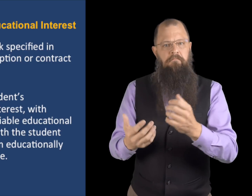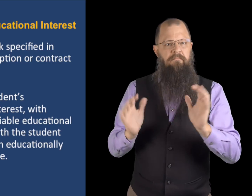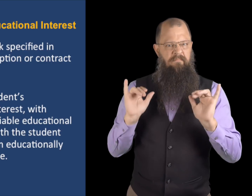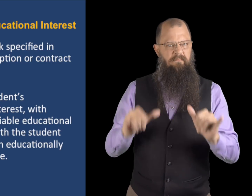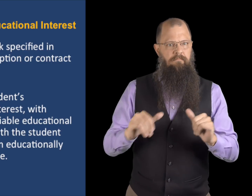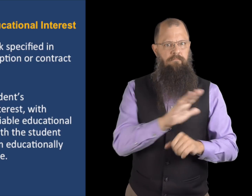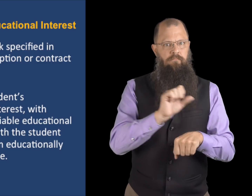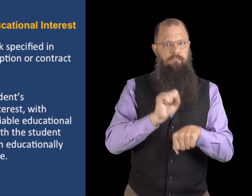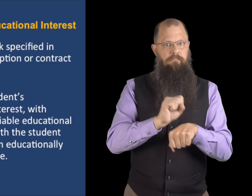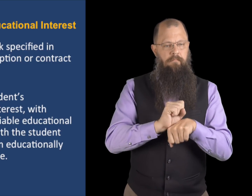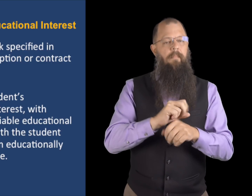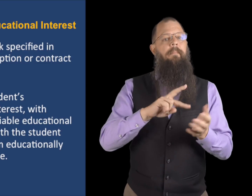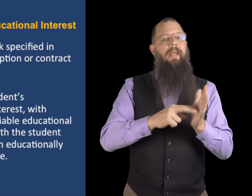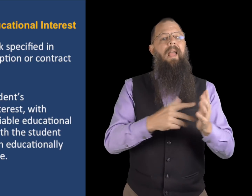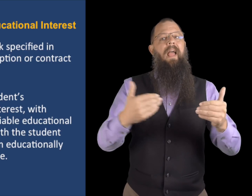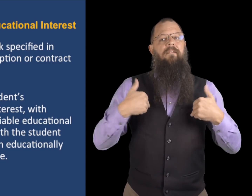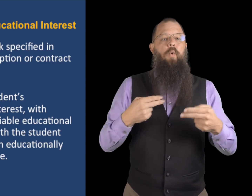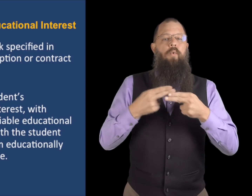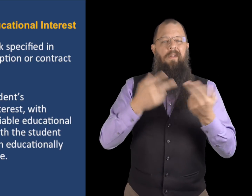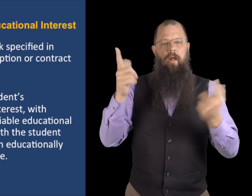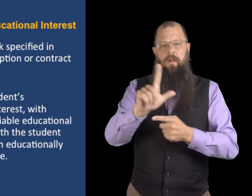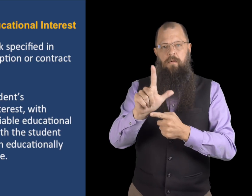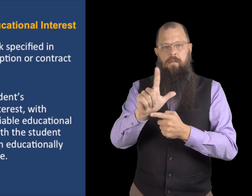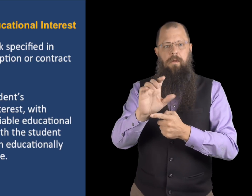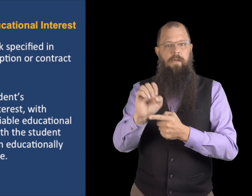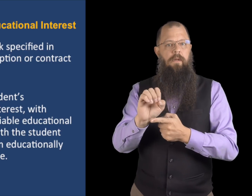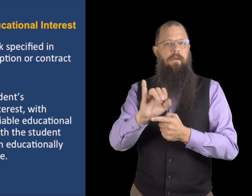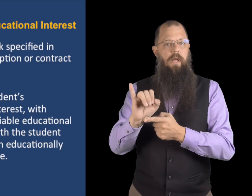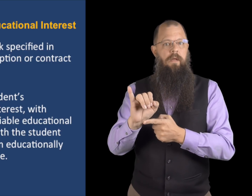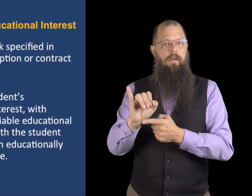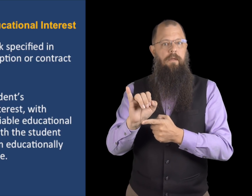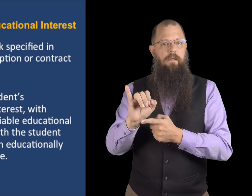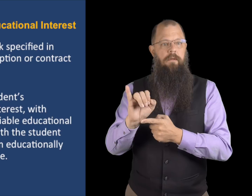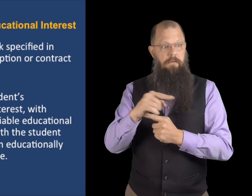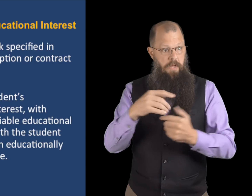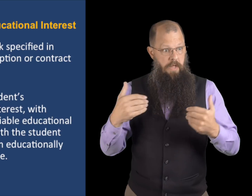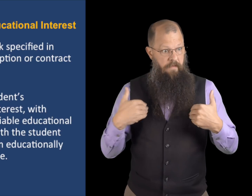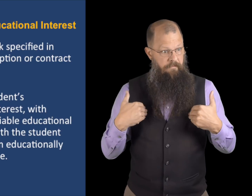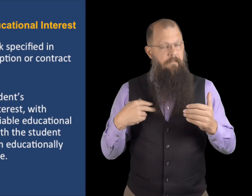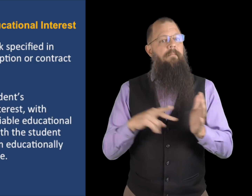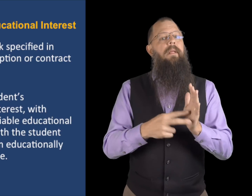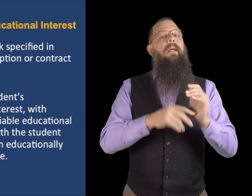interest with a directly identifiable educational relationship has legitimate